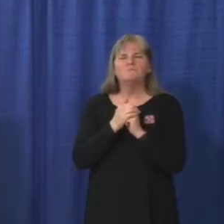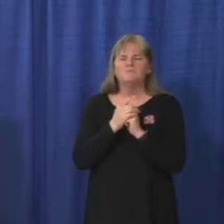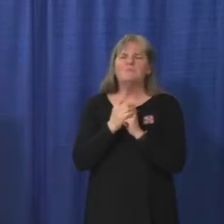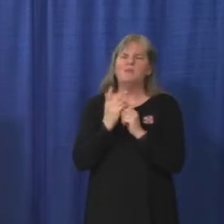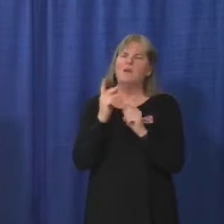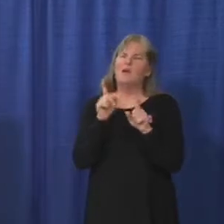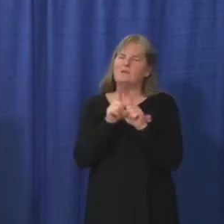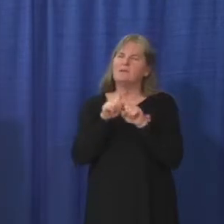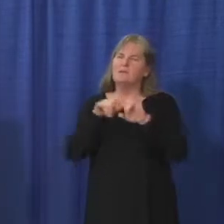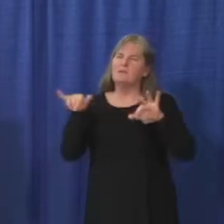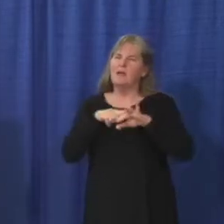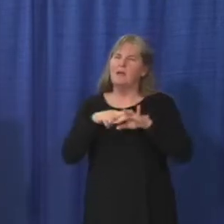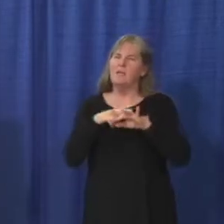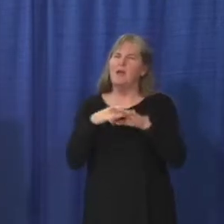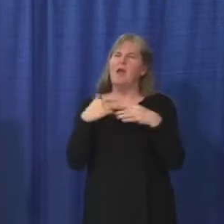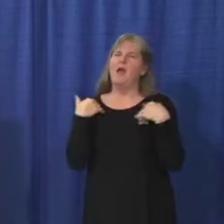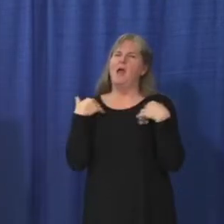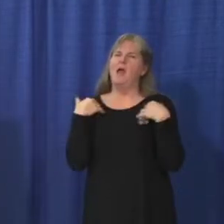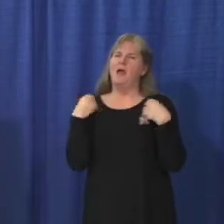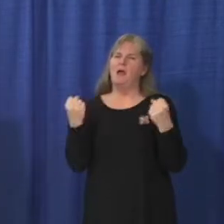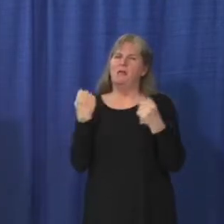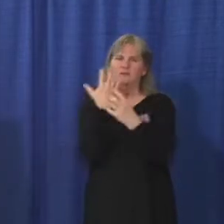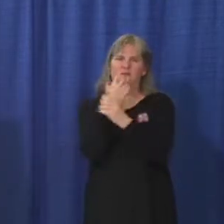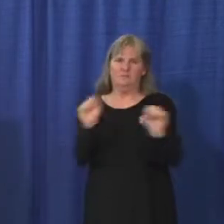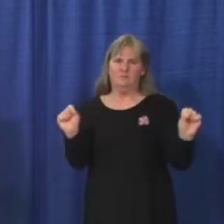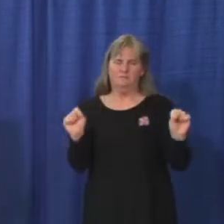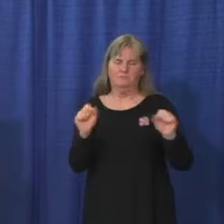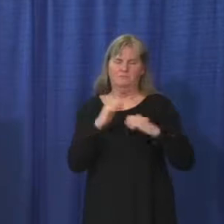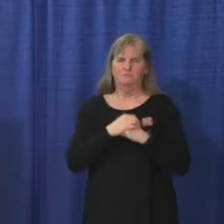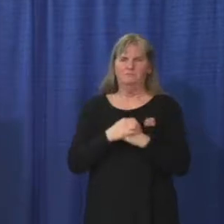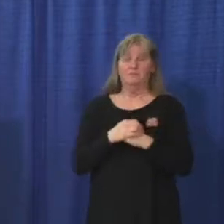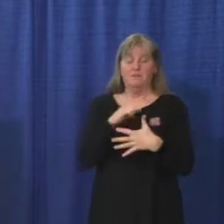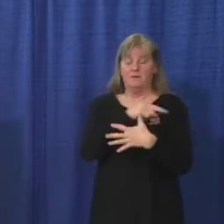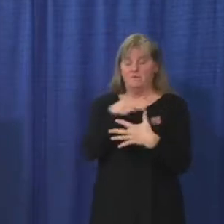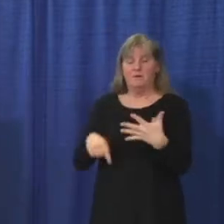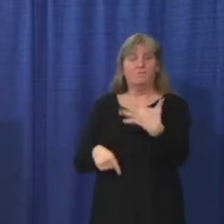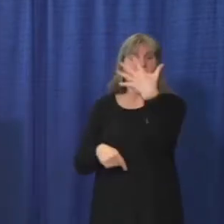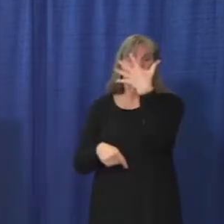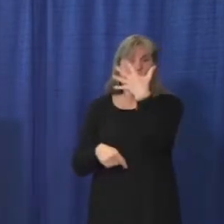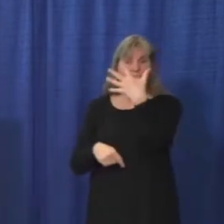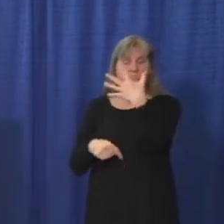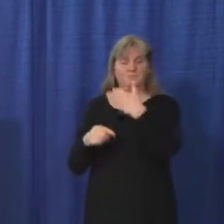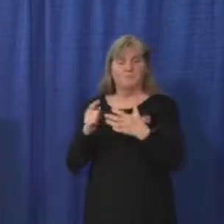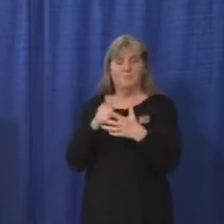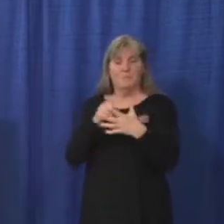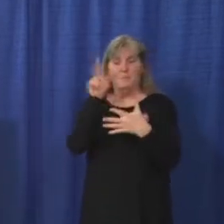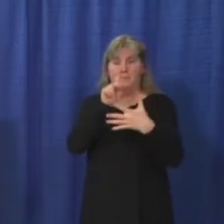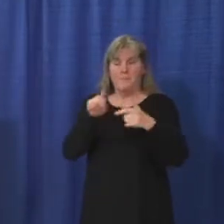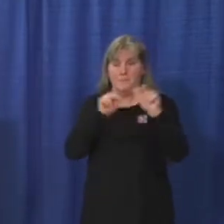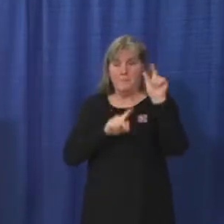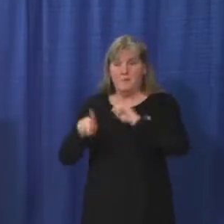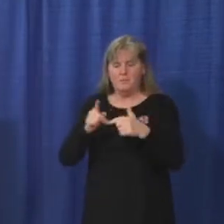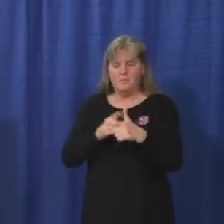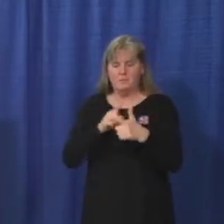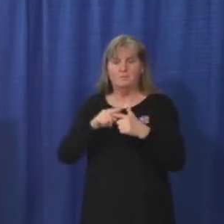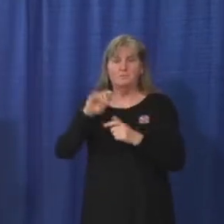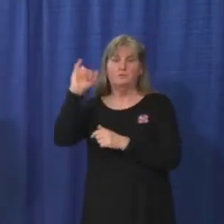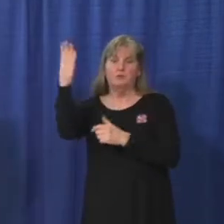The key pillars were focusing on with our plan is people, jobs, business supports,